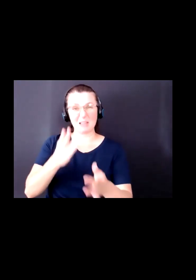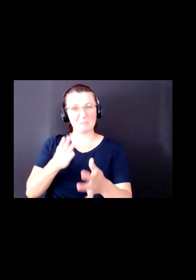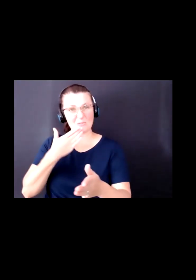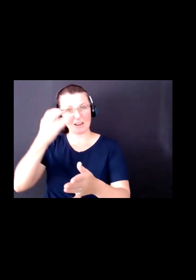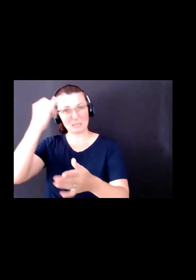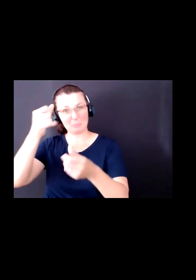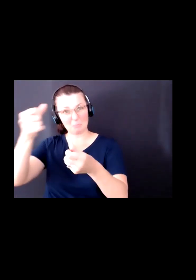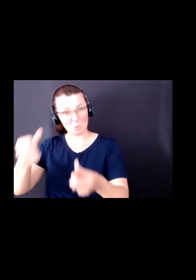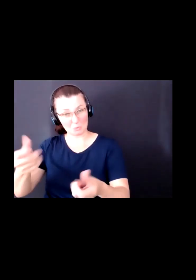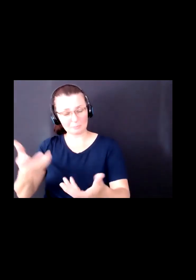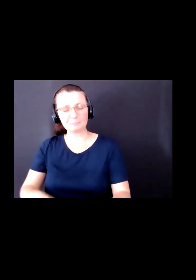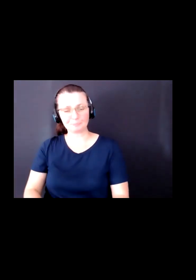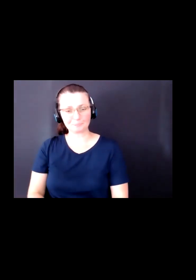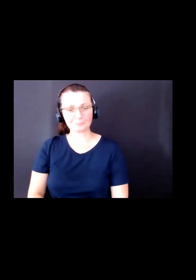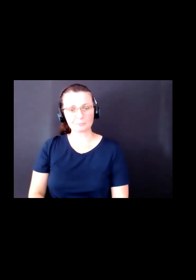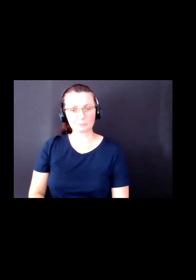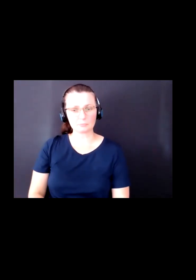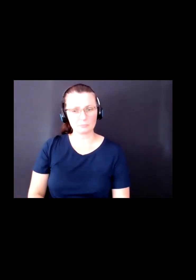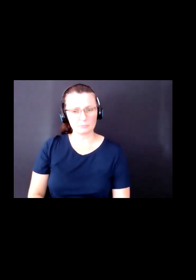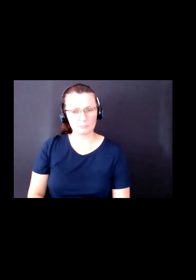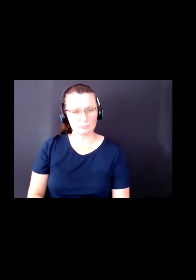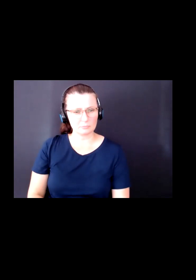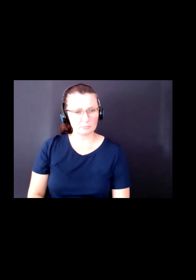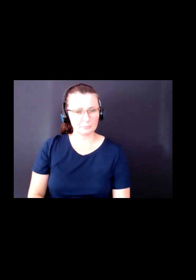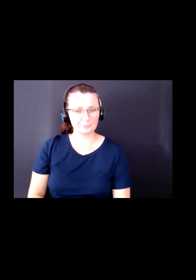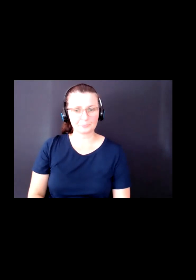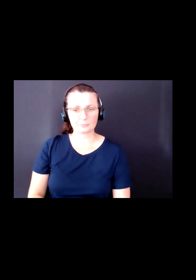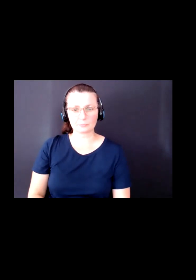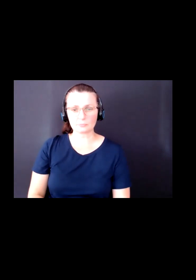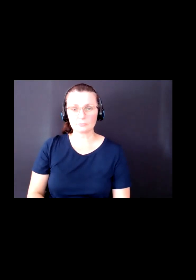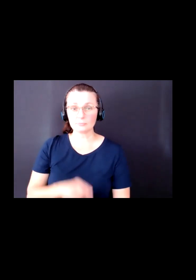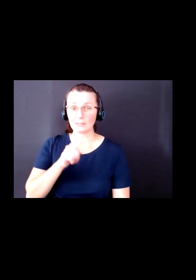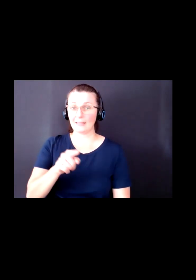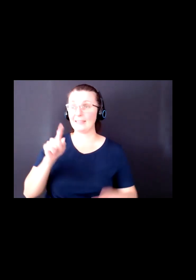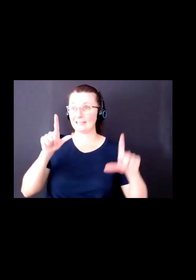Okay. So on this screen we have a grid of 16 different blue